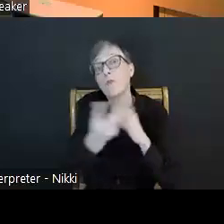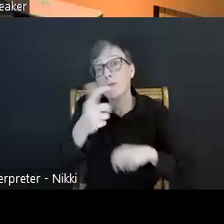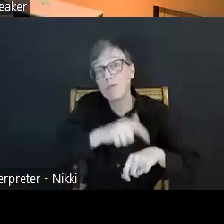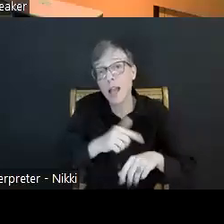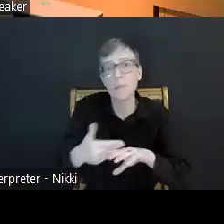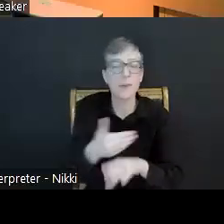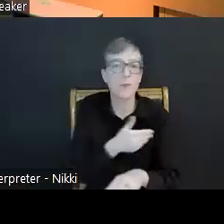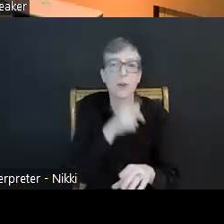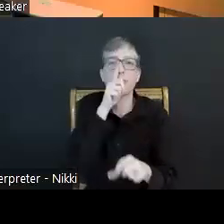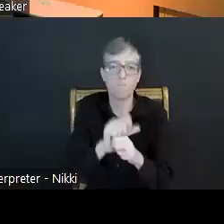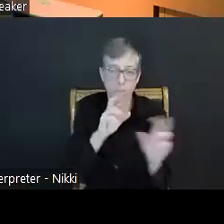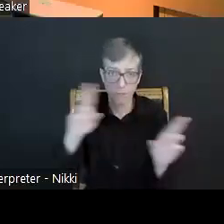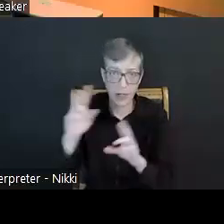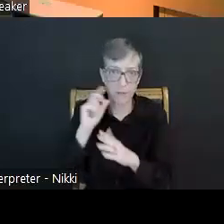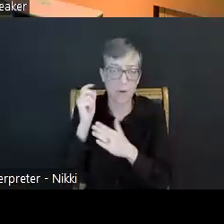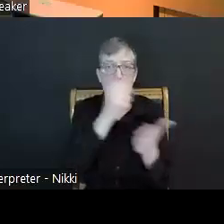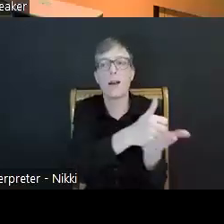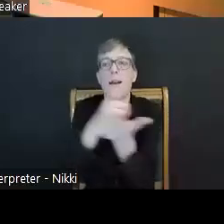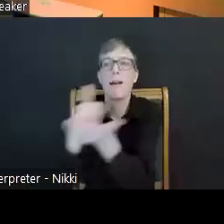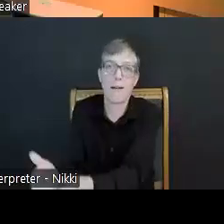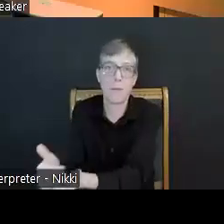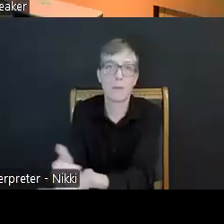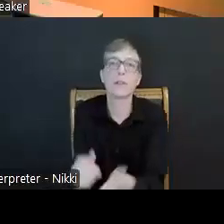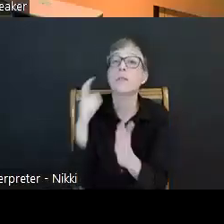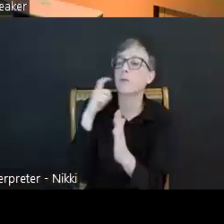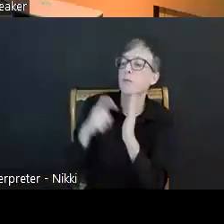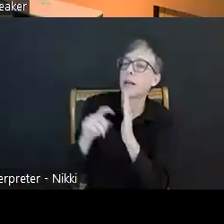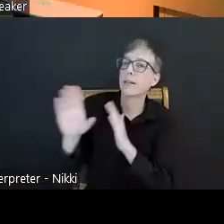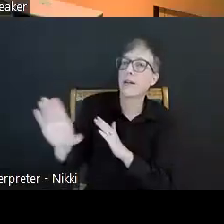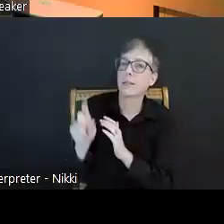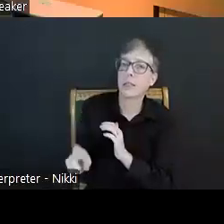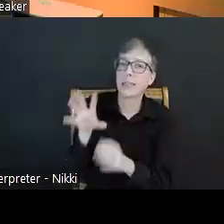interfere with recognizing patients needs in the moment um and meeting them where they're